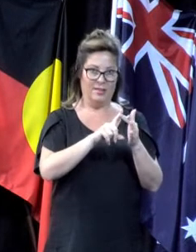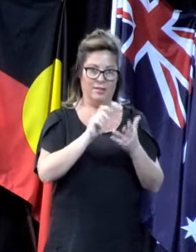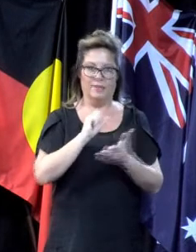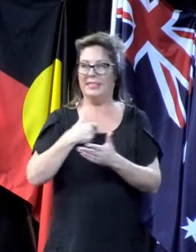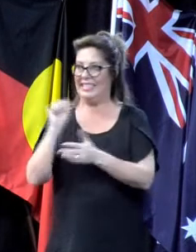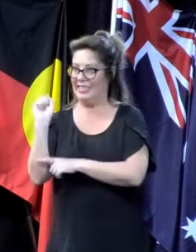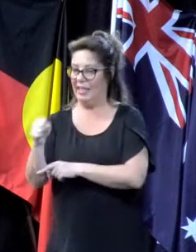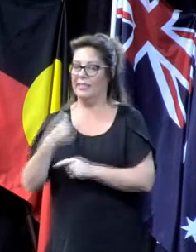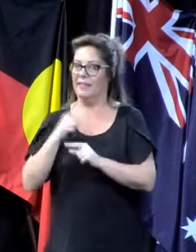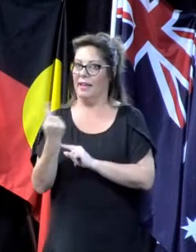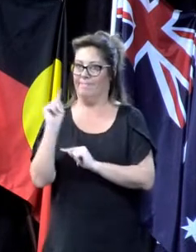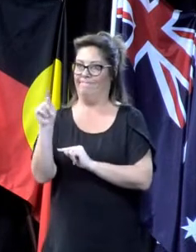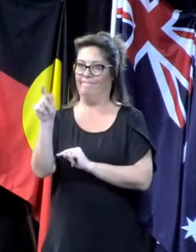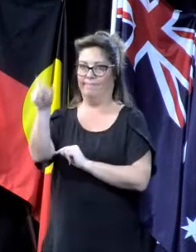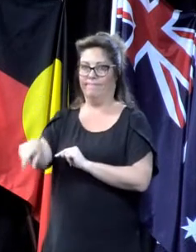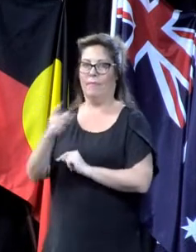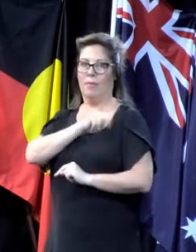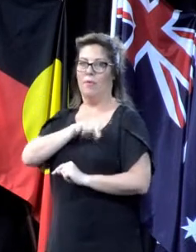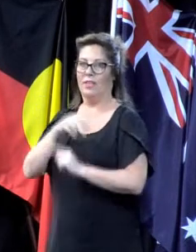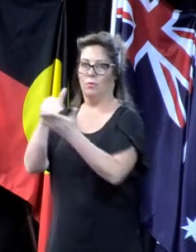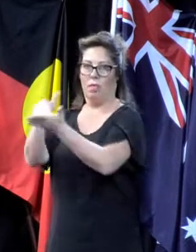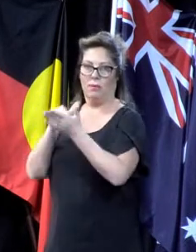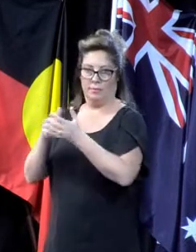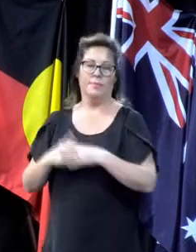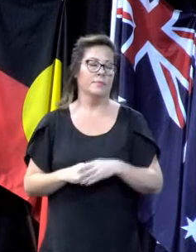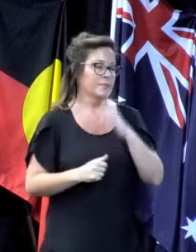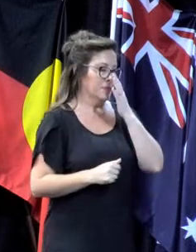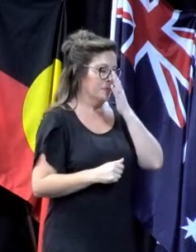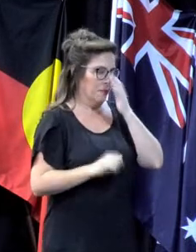Can I ask you one more question before we move to Ms. Swancutt?